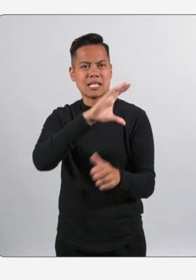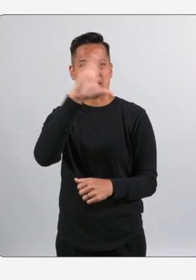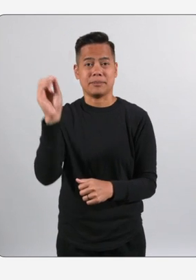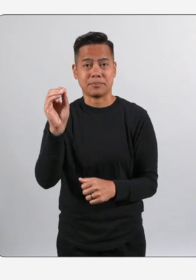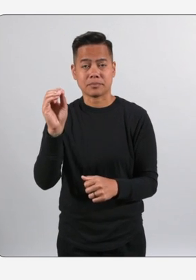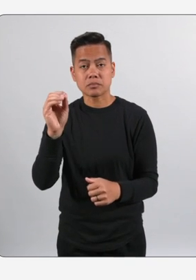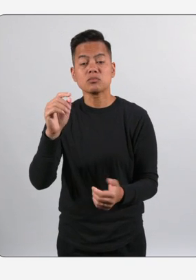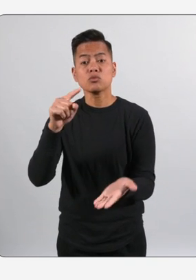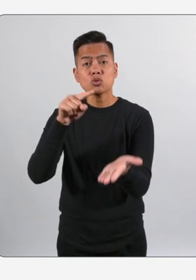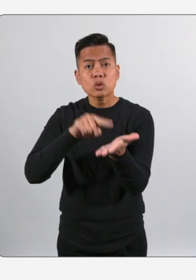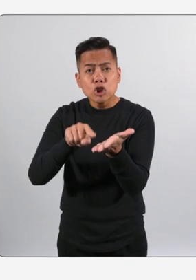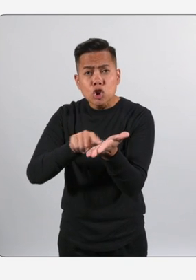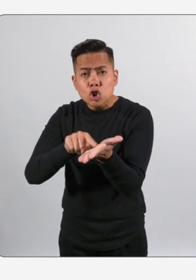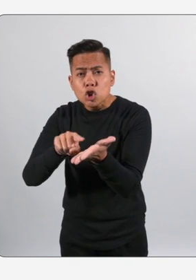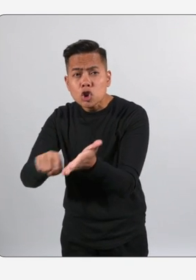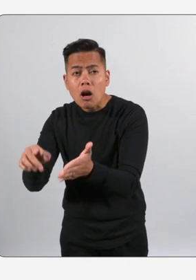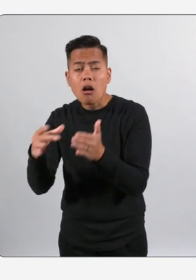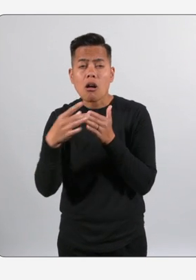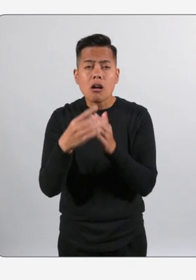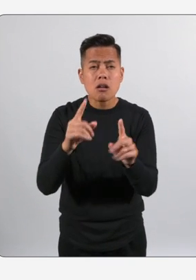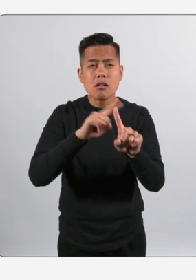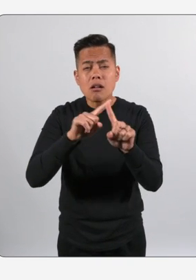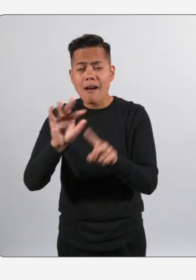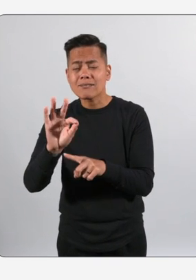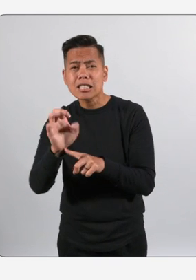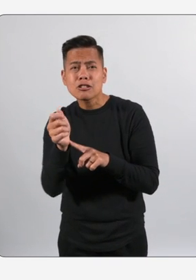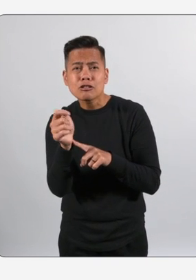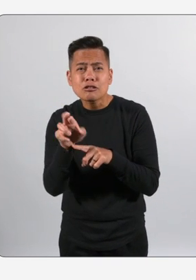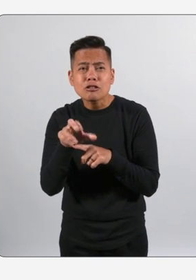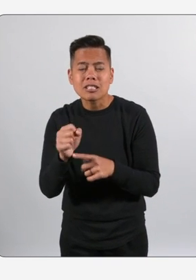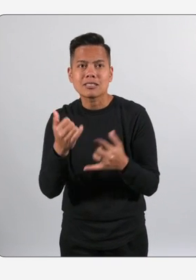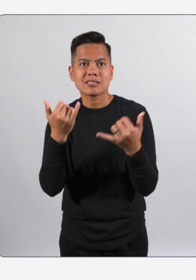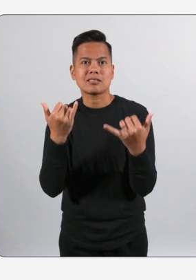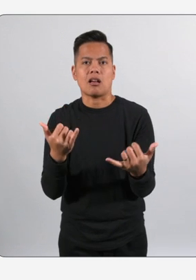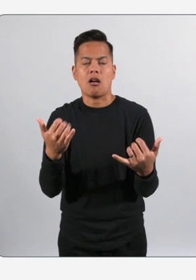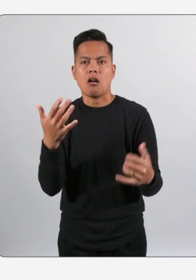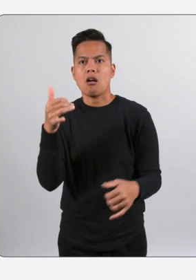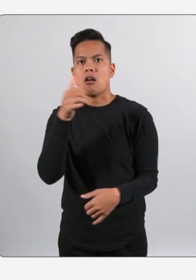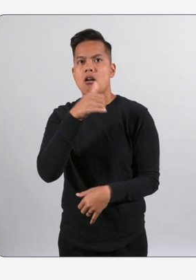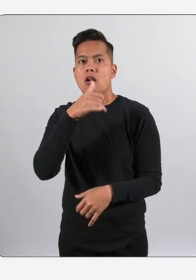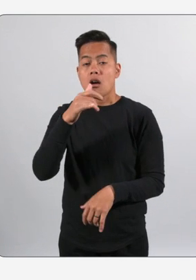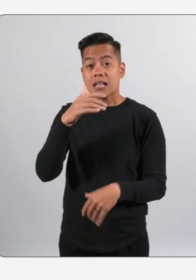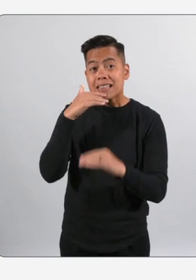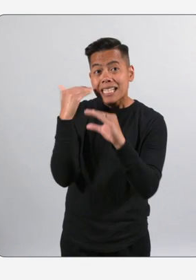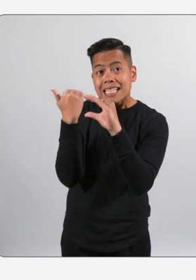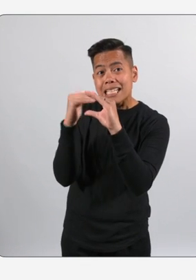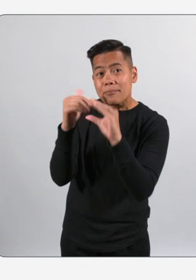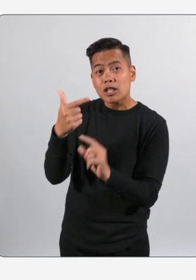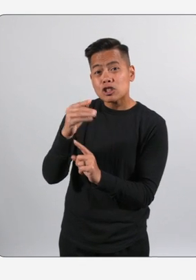research led to so many features we now take for granted, like Smart Compose and G mail, or eco friendly routes